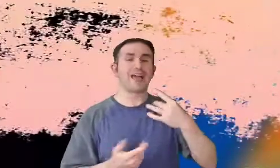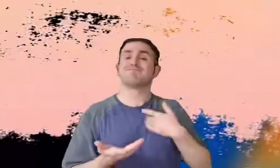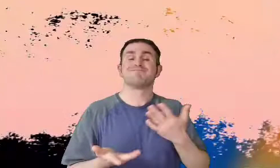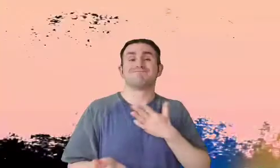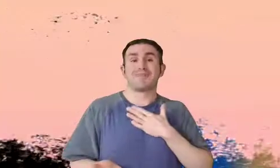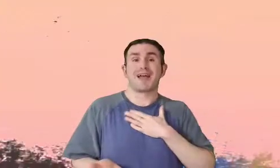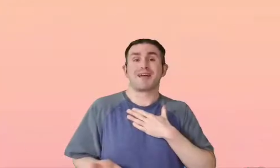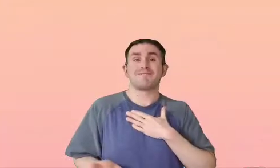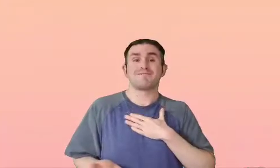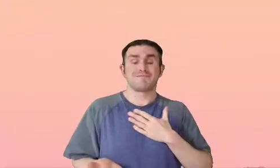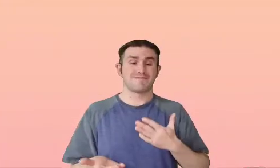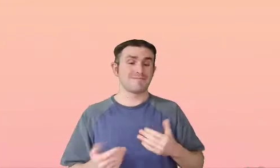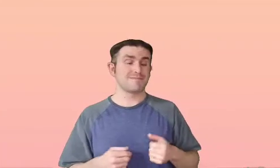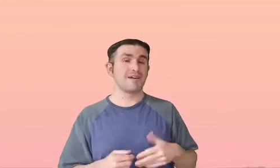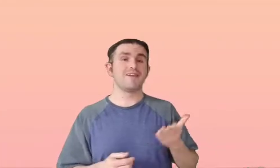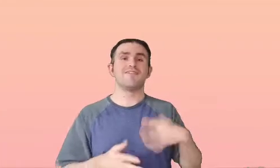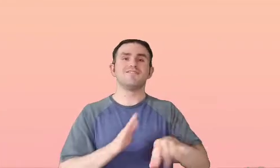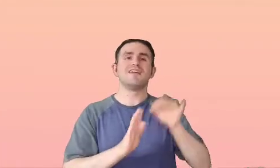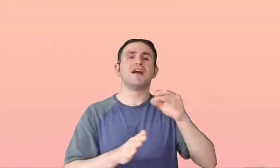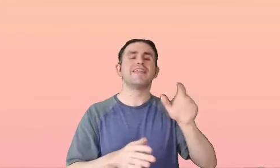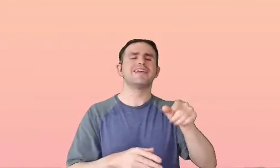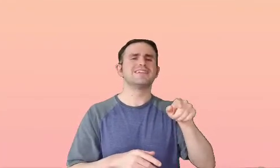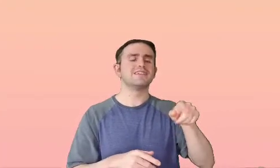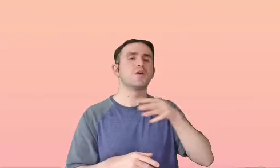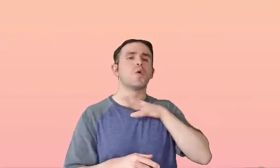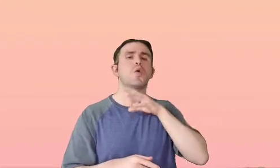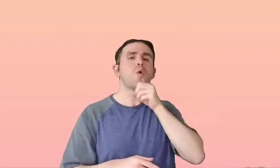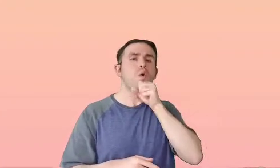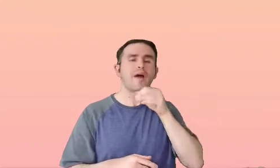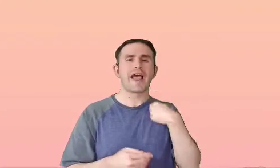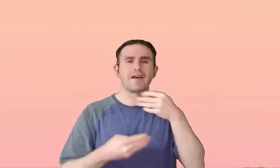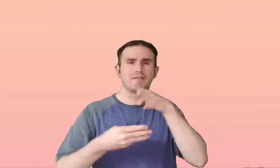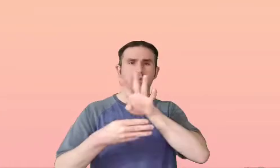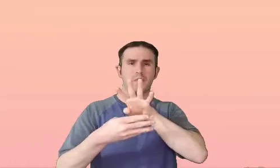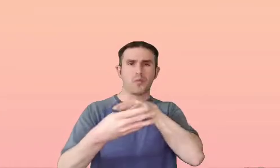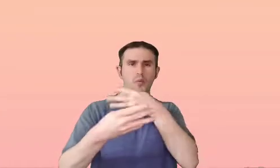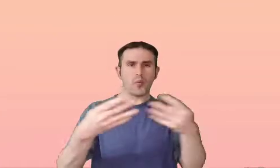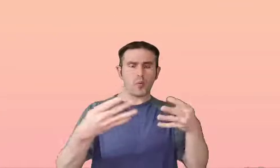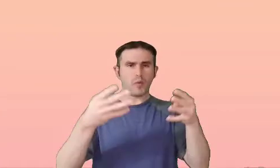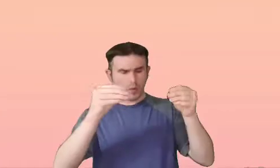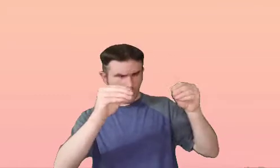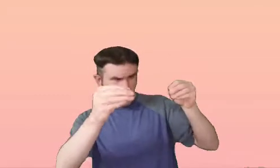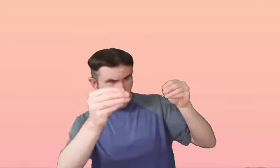for example: for me, I found one that was like, an orange that has a bit of a plaid pattern to it